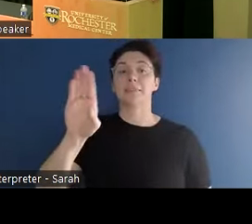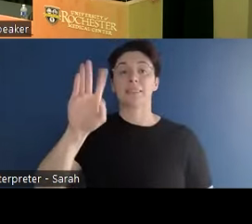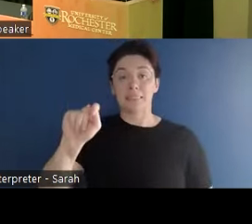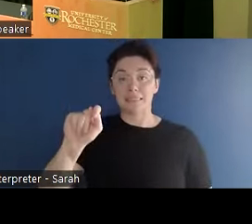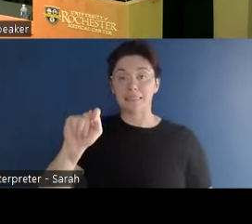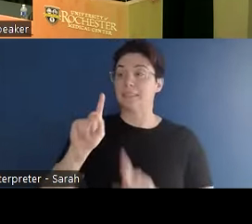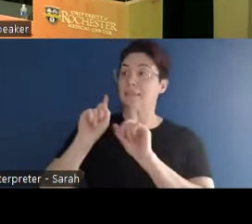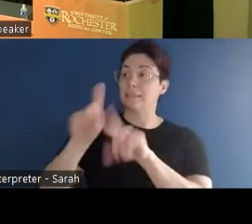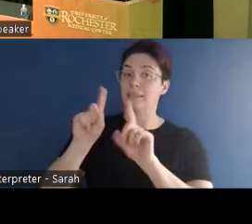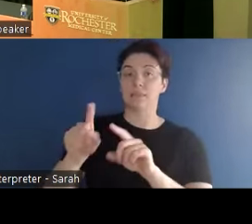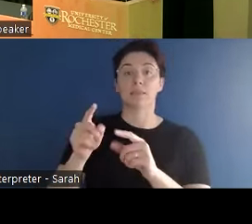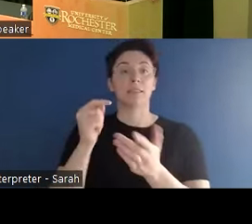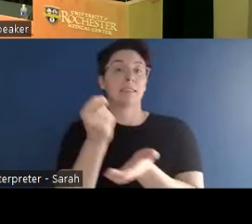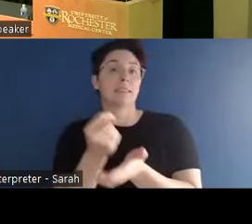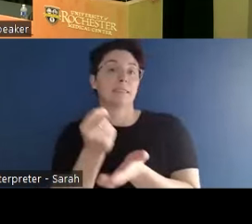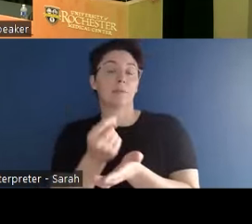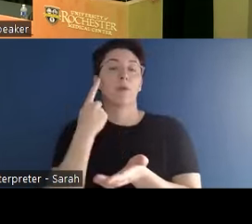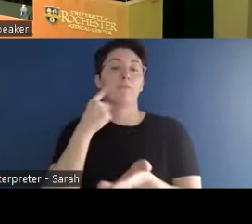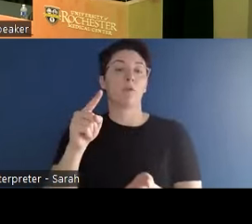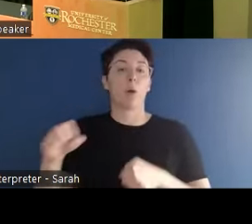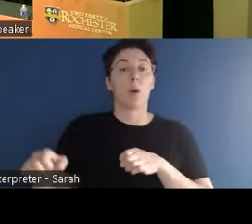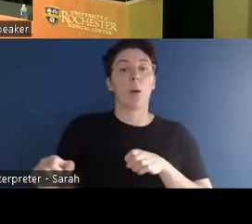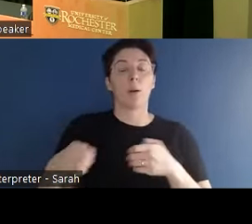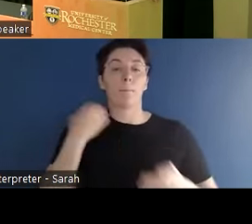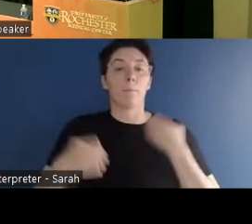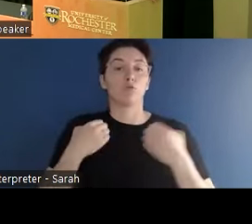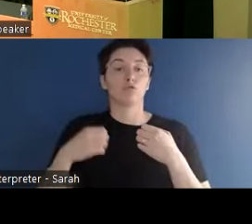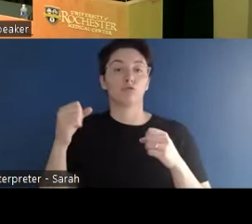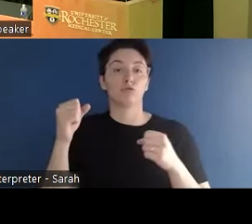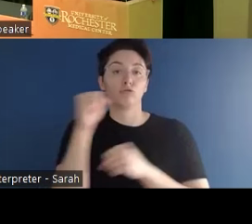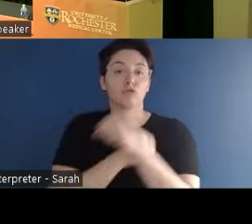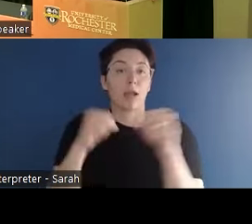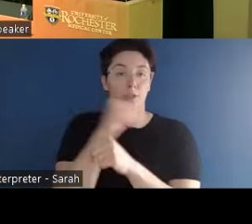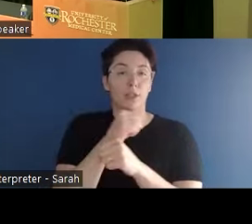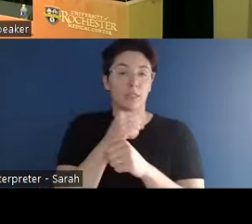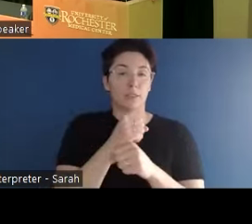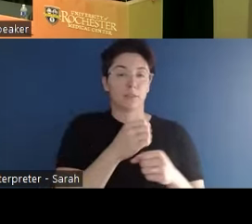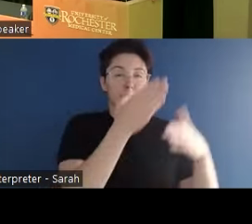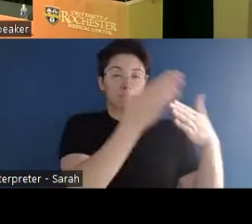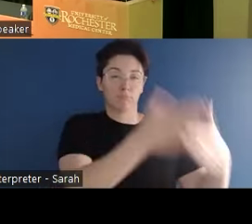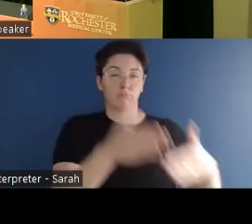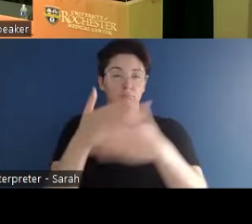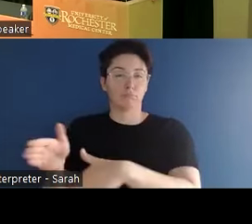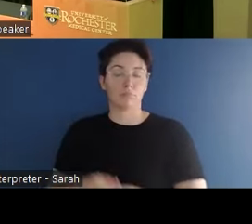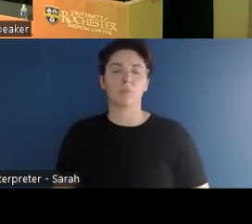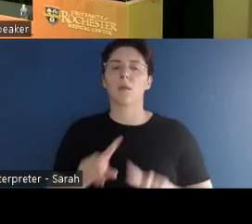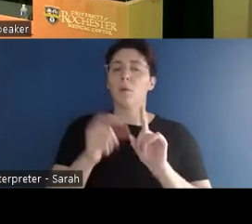emotion regulation strategies sort of in isolation but I really think that some of our autism Social